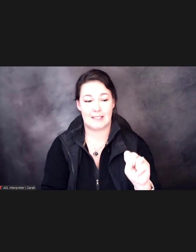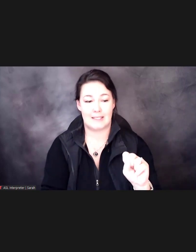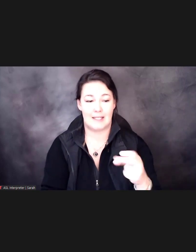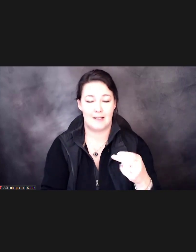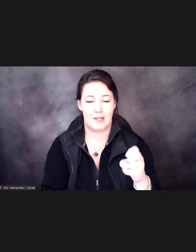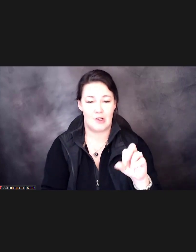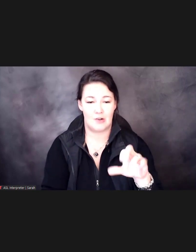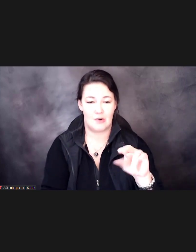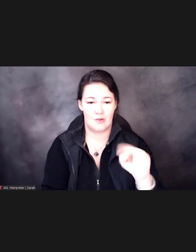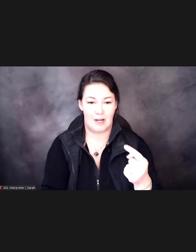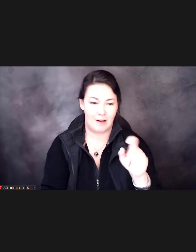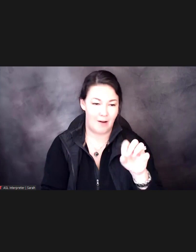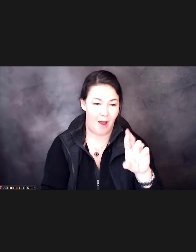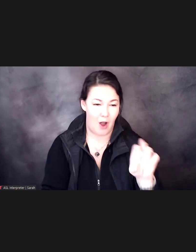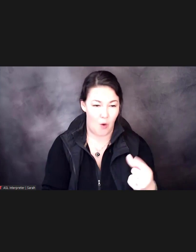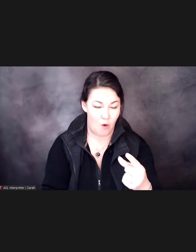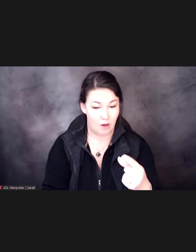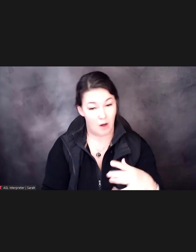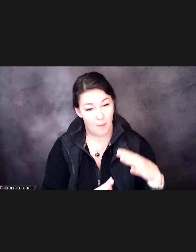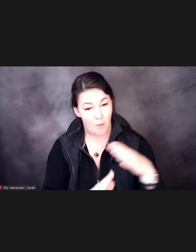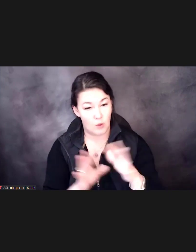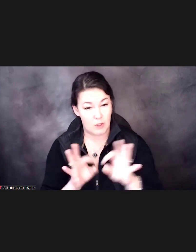All right, so, kidshearing.org, most important thing you can